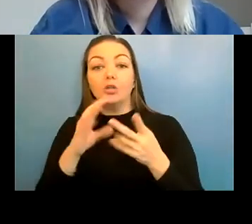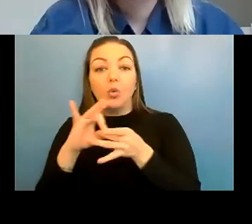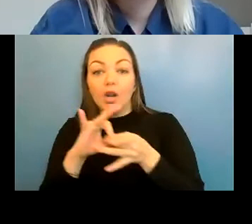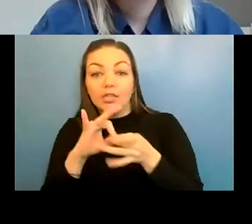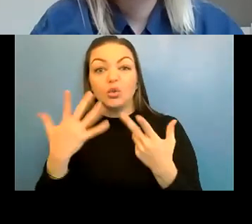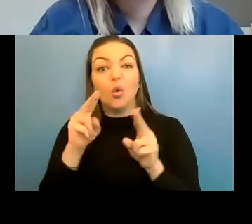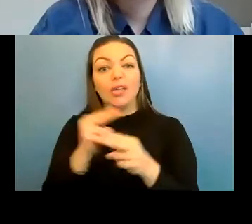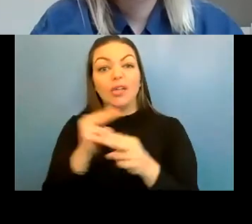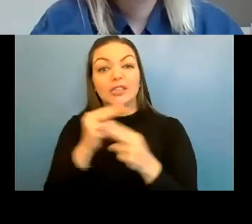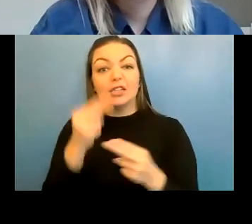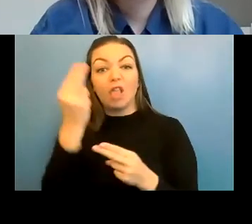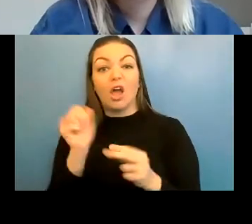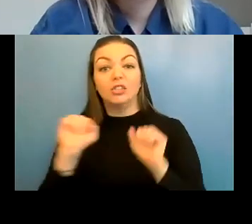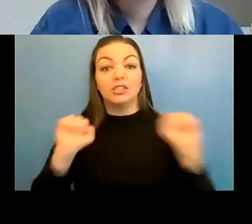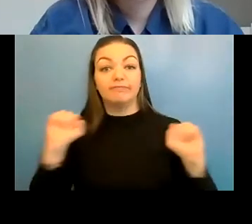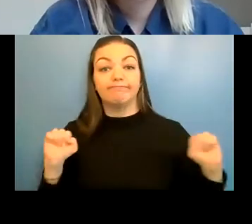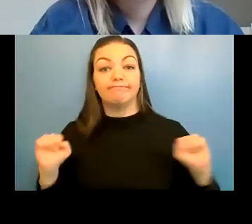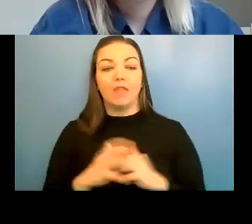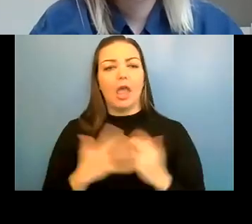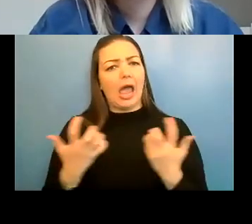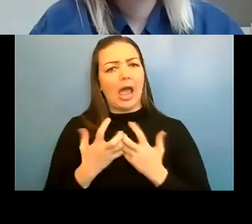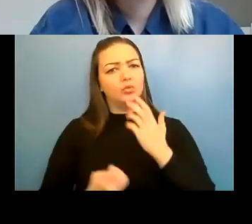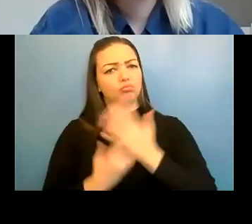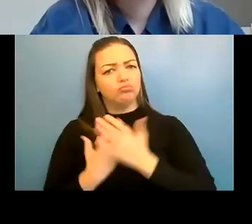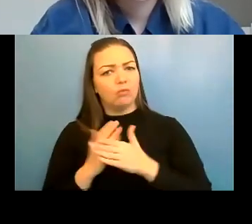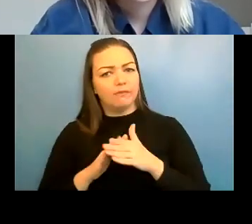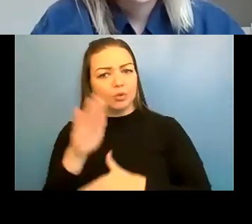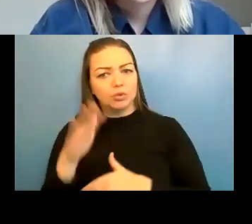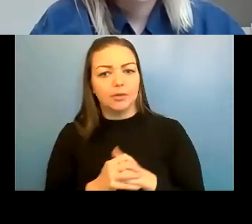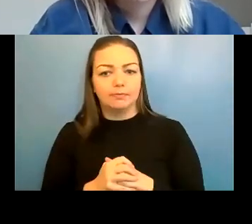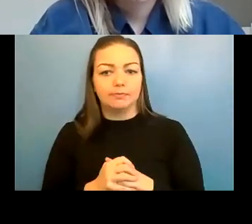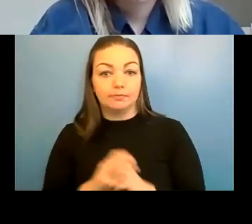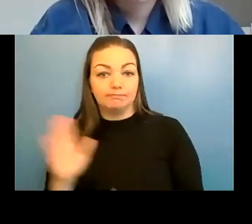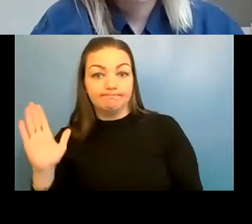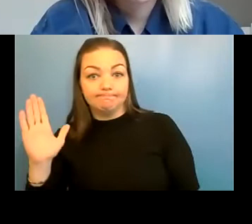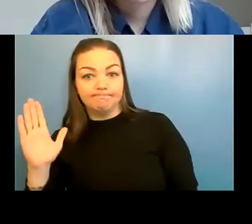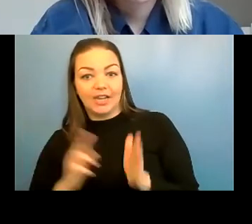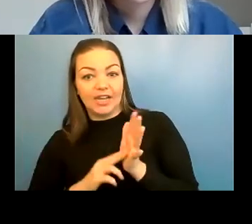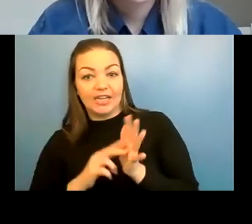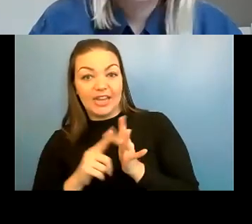artists. And how that is seen evolving in the future.